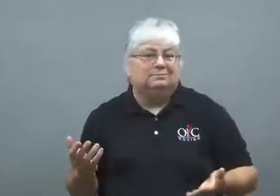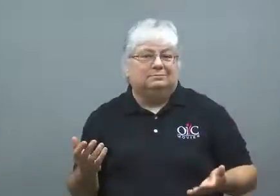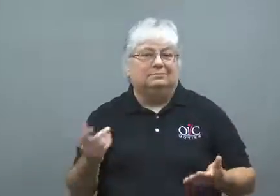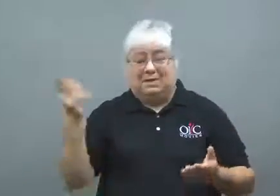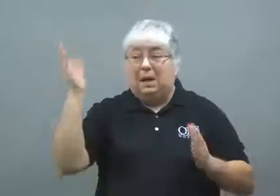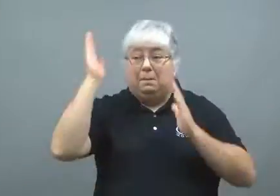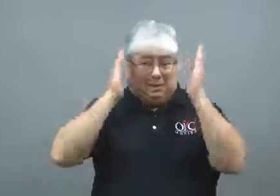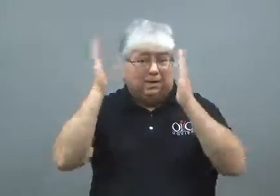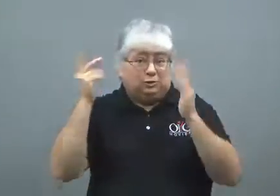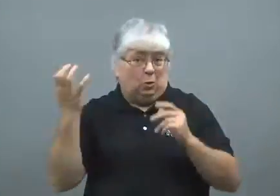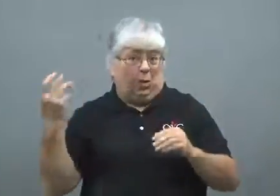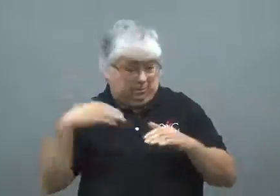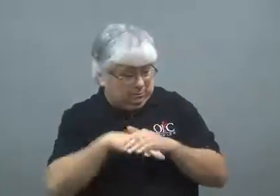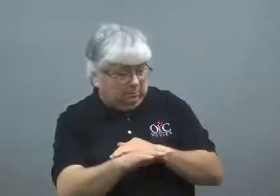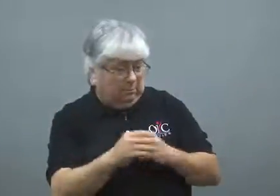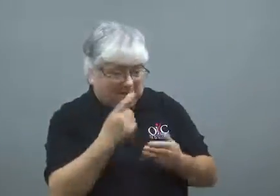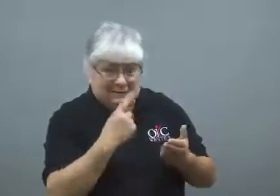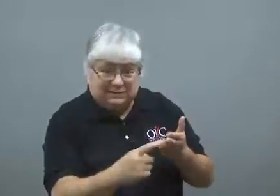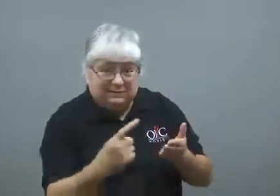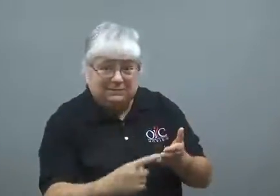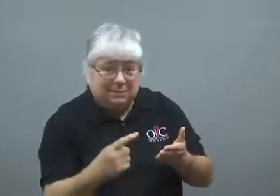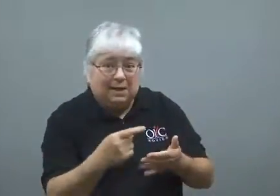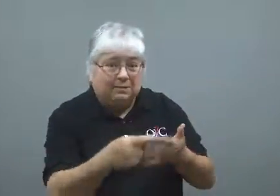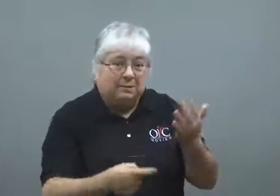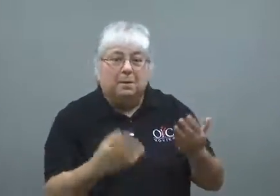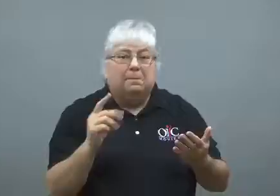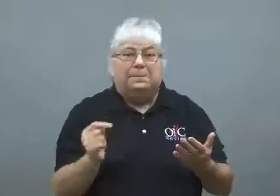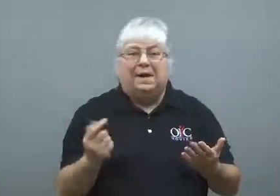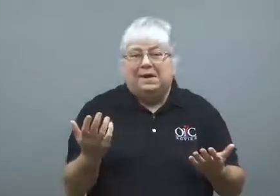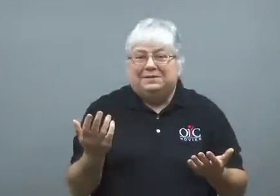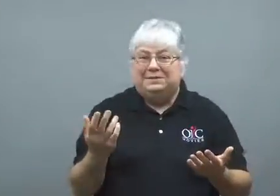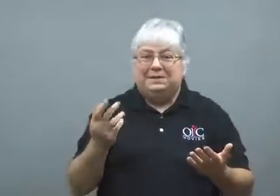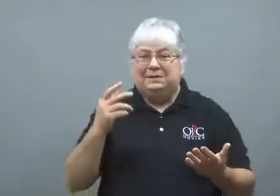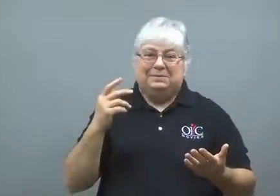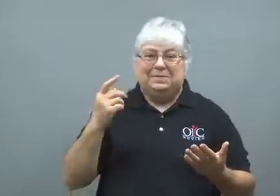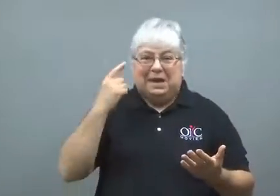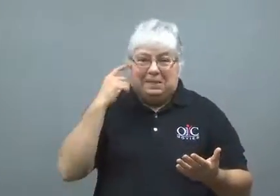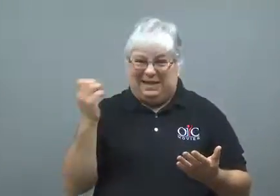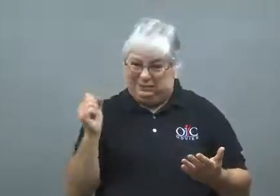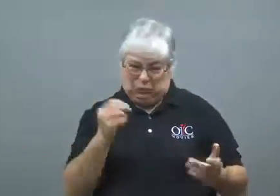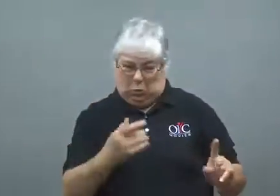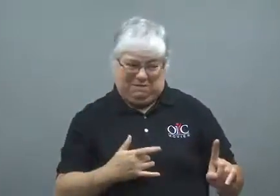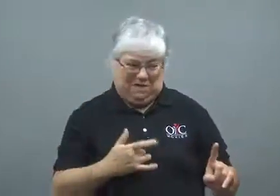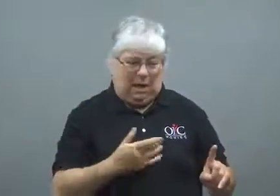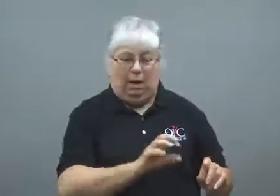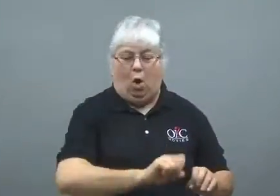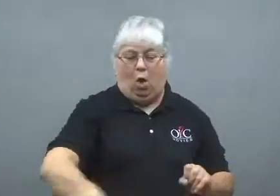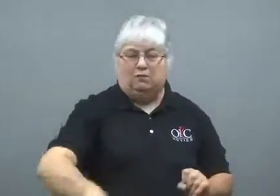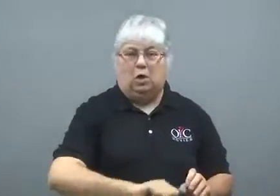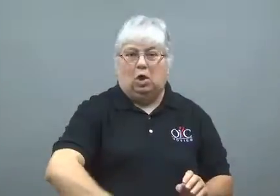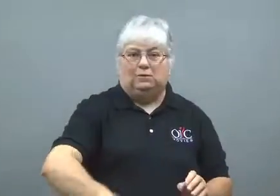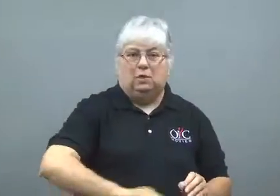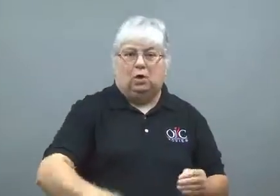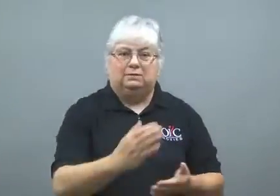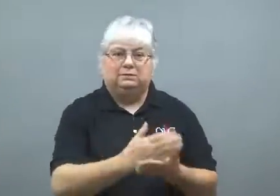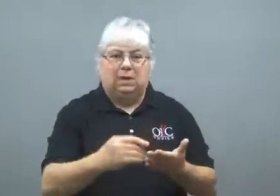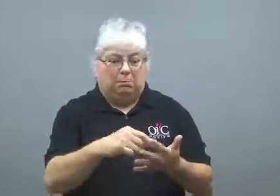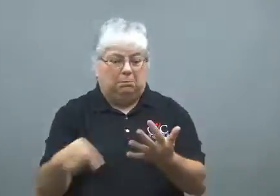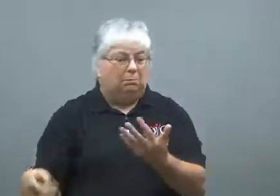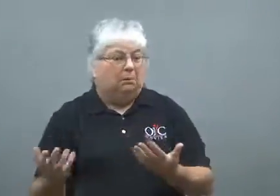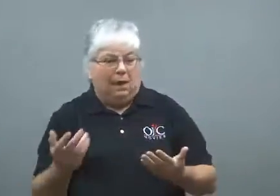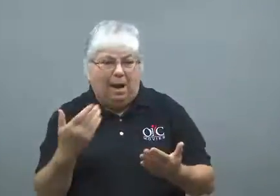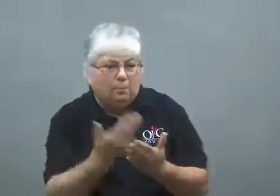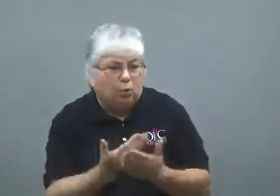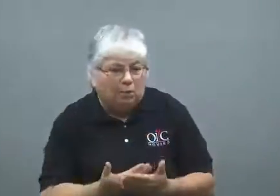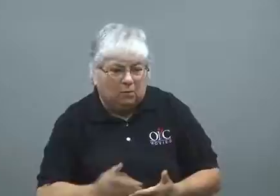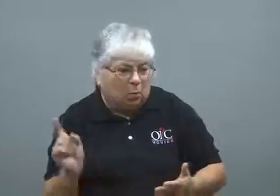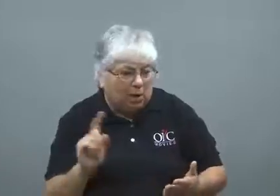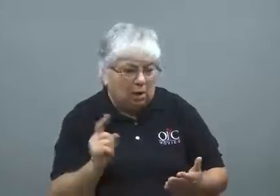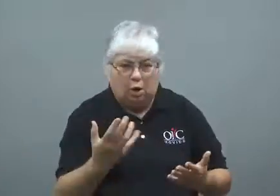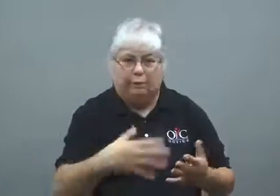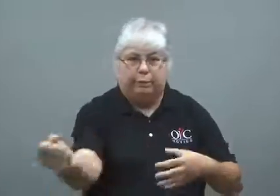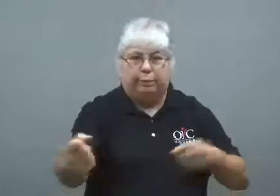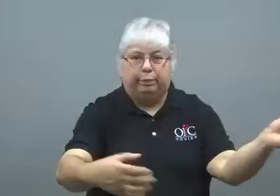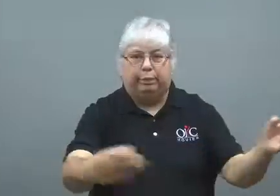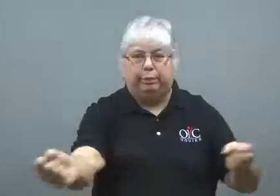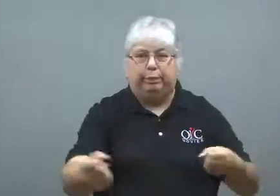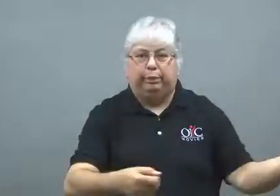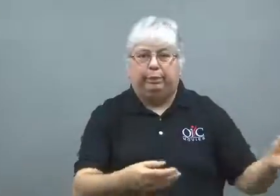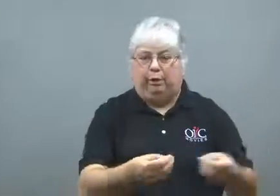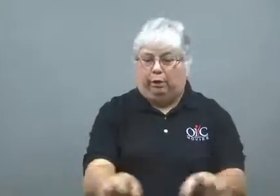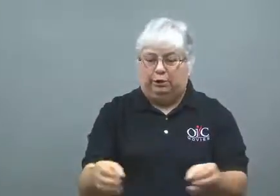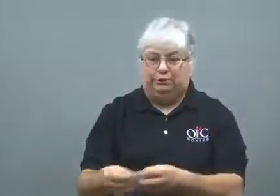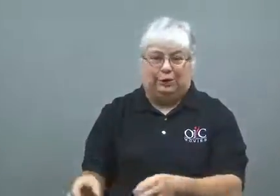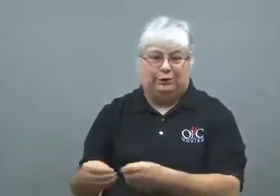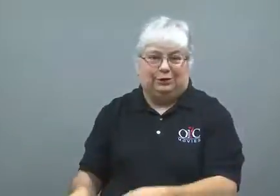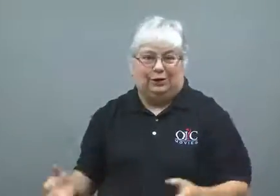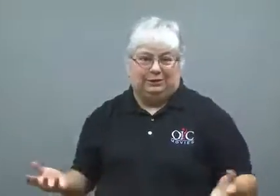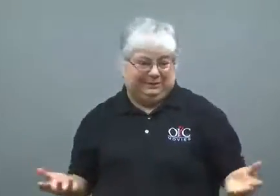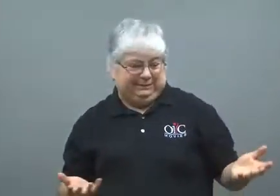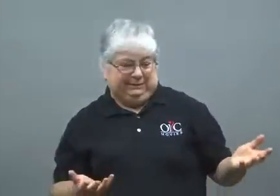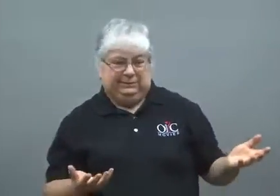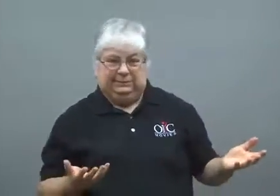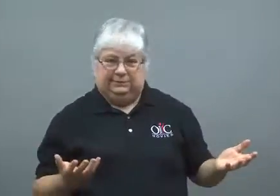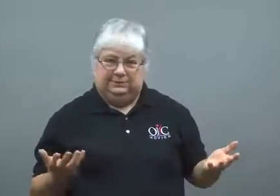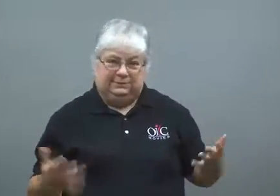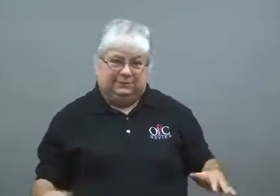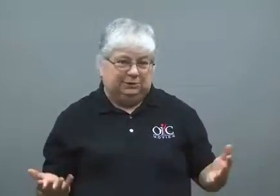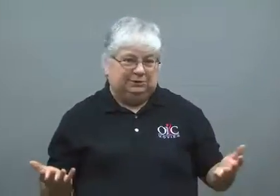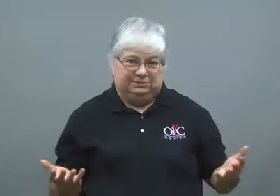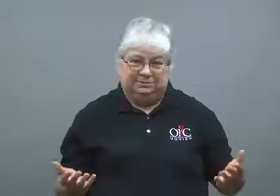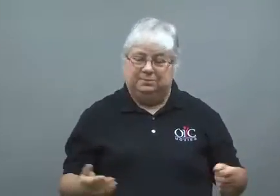Malaysia wants to inspect the area, but much evidence has been moved and lost.